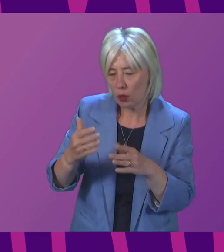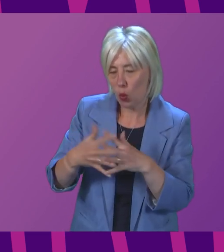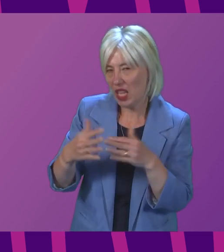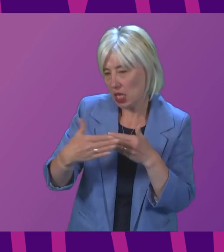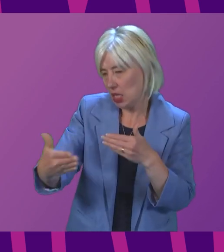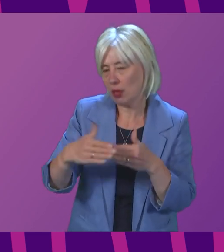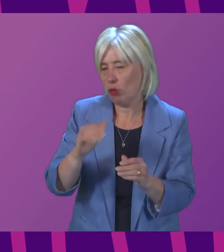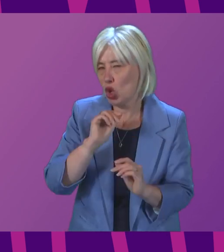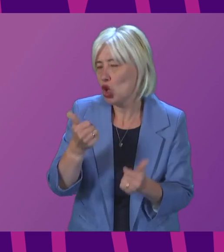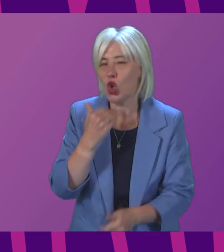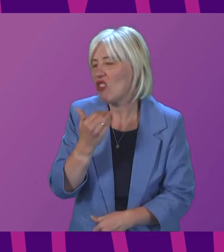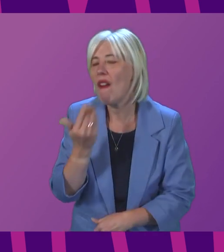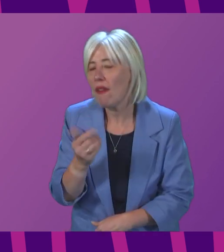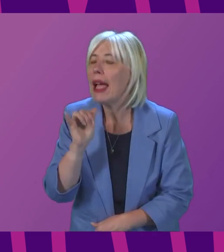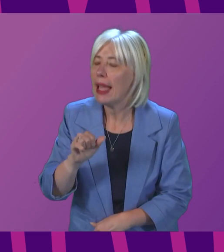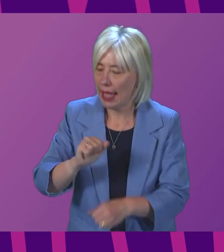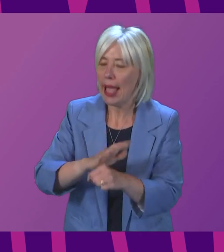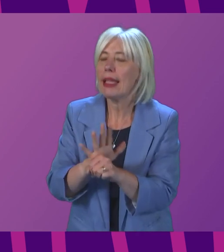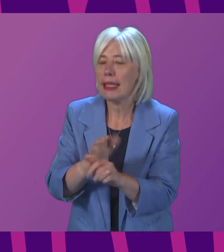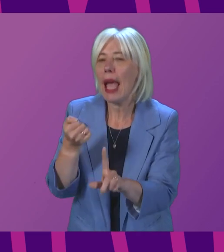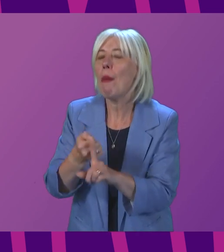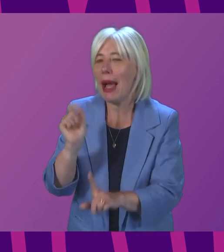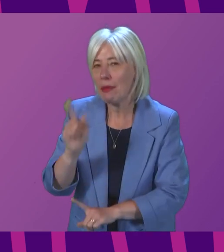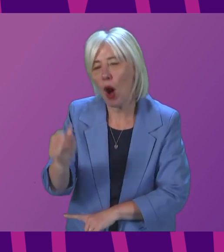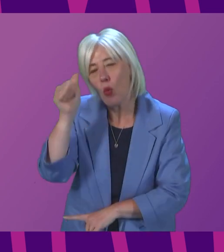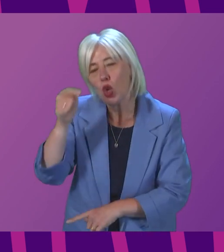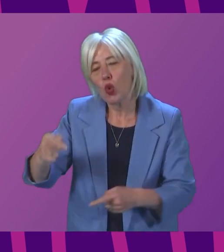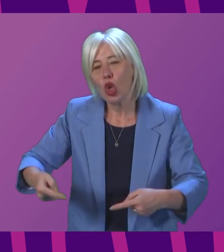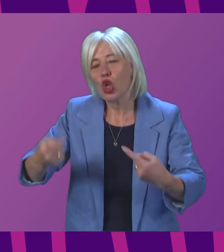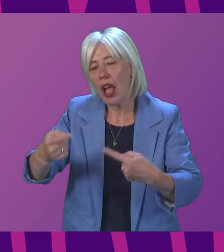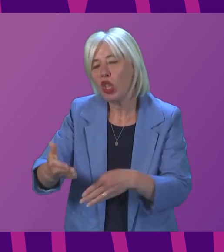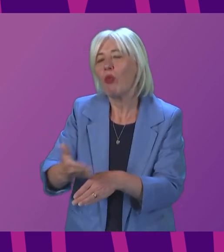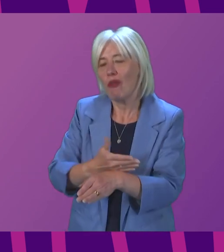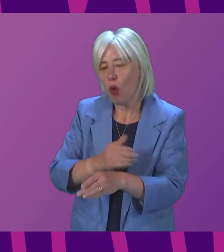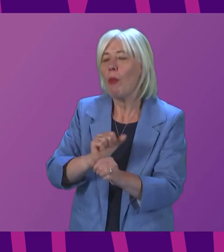Yes, the pandemic has impacted on that, but we know that we had challenges before the pandemic.